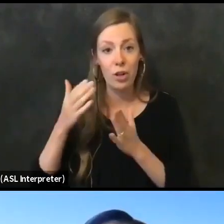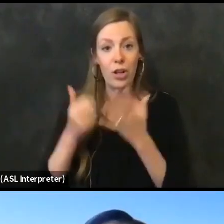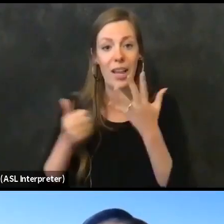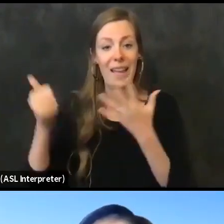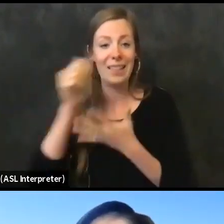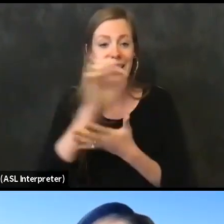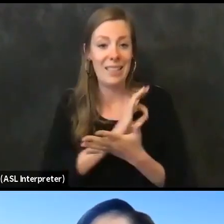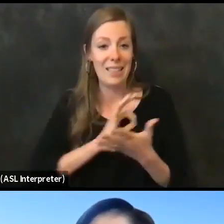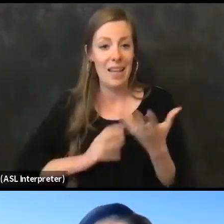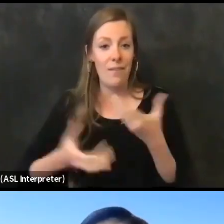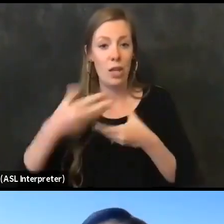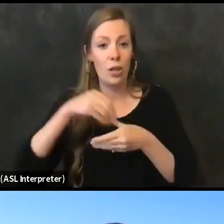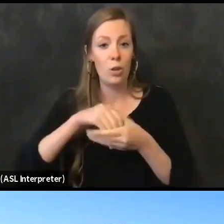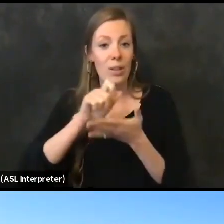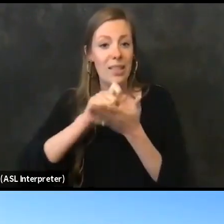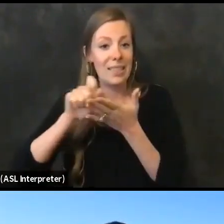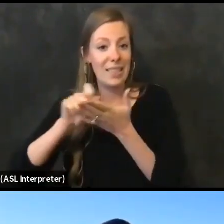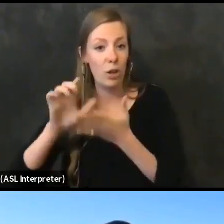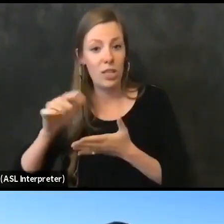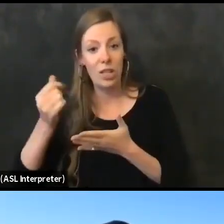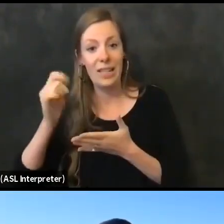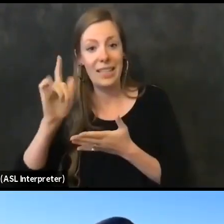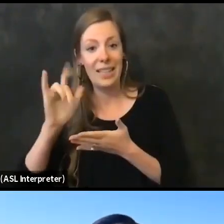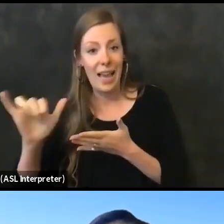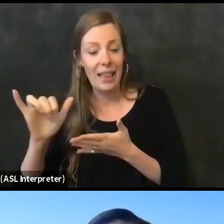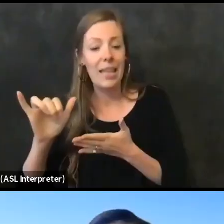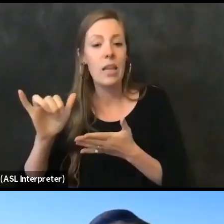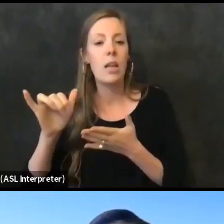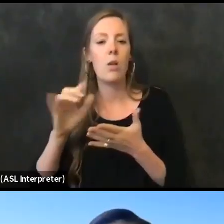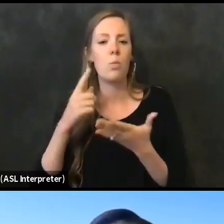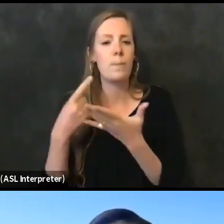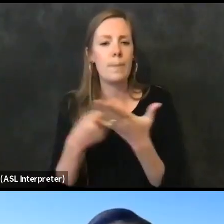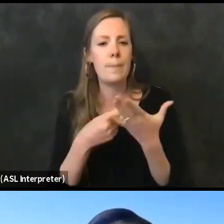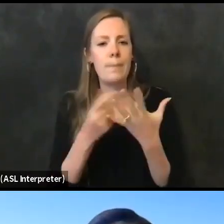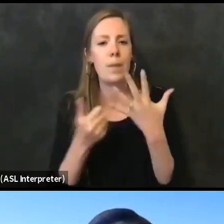secretary, gauley and others, and went over priority implementation areas around